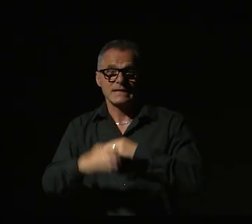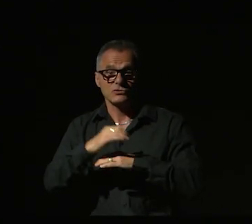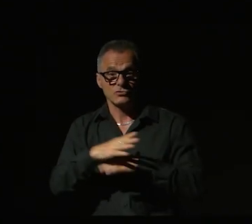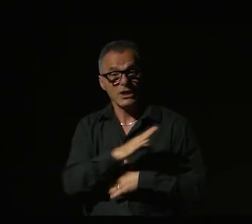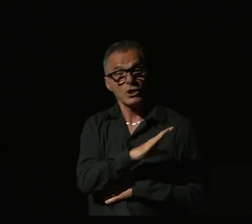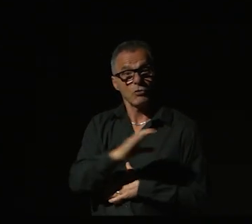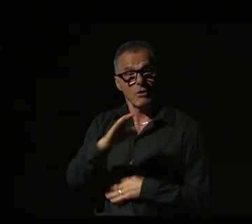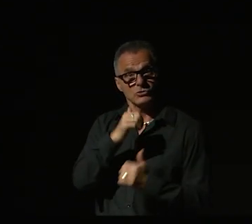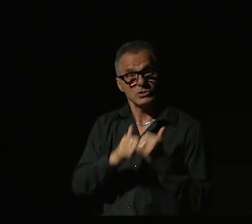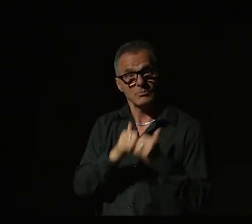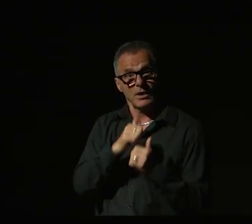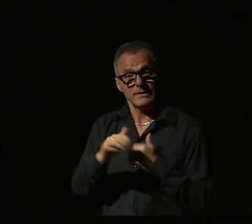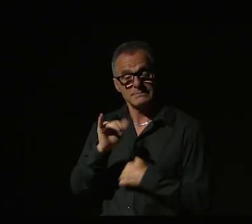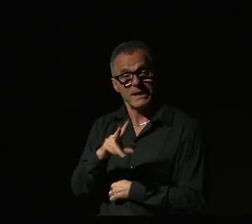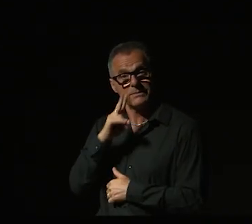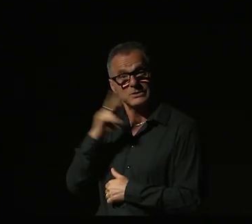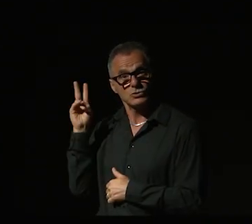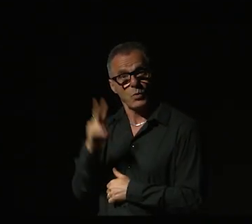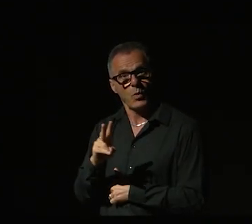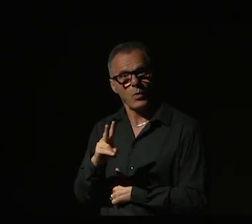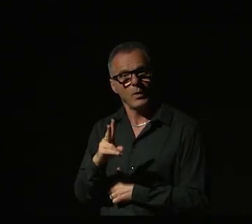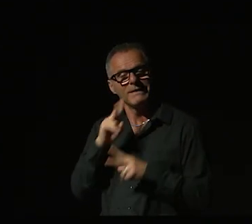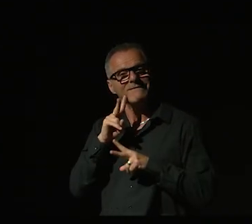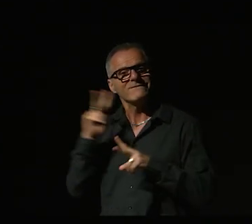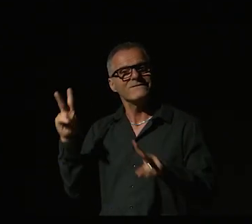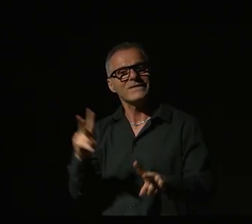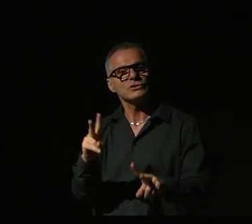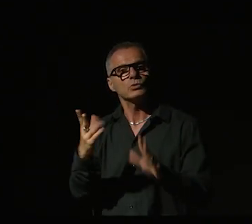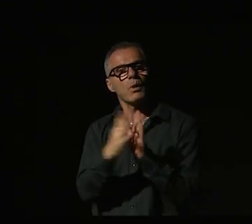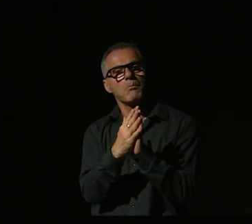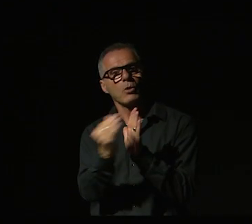with the visual models of the masters of the Renaissance.